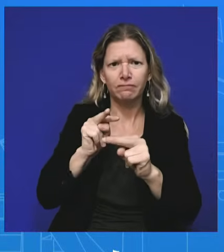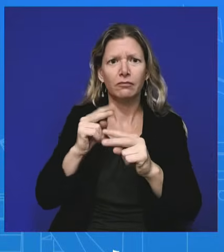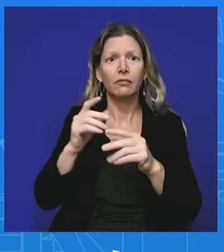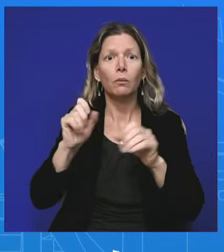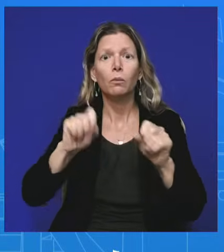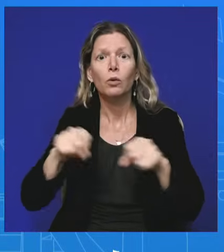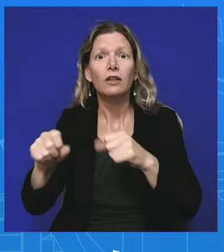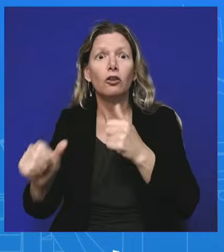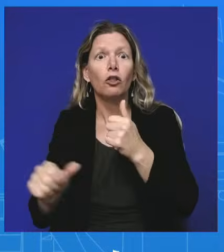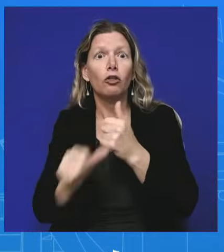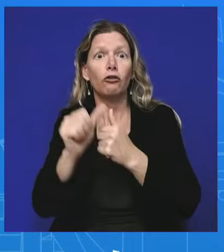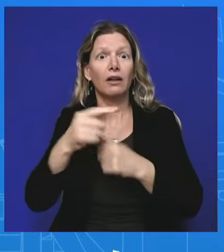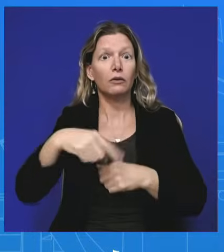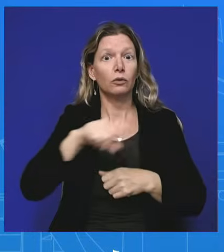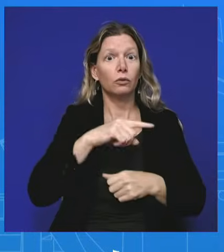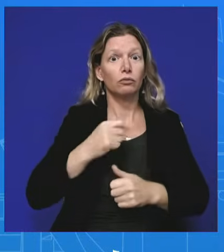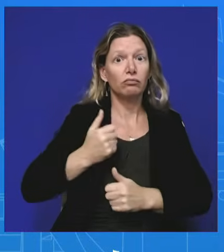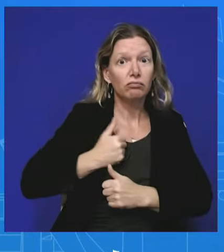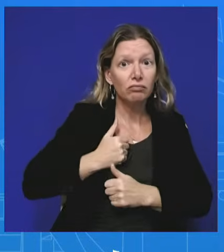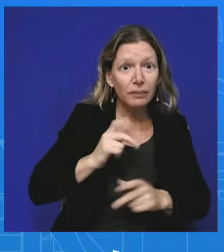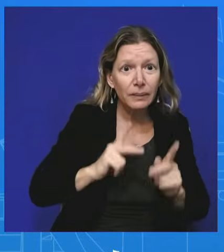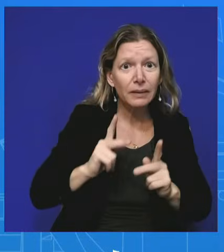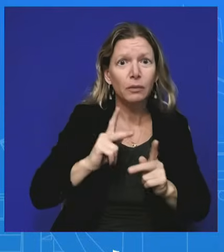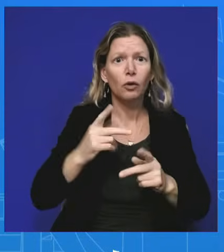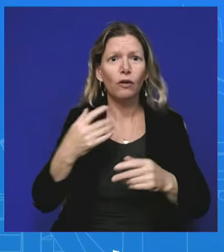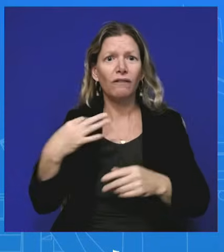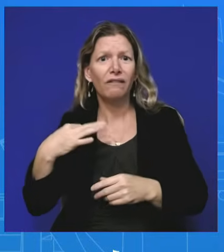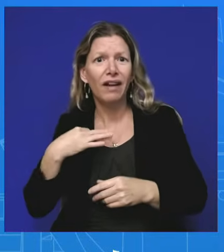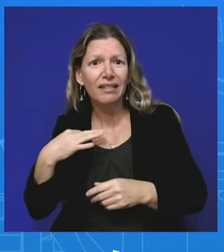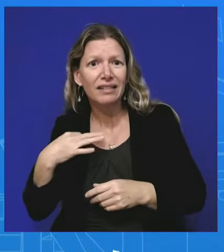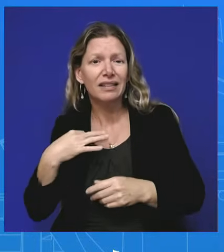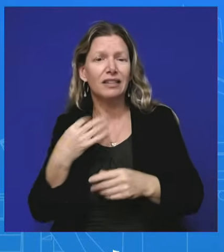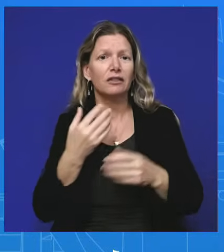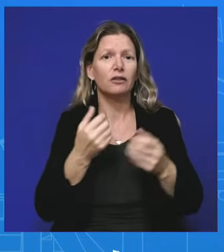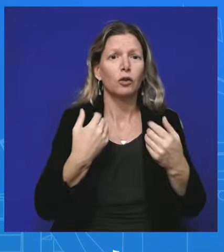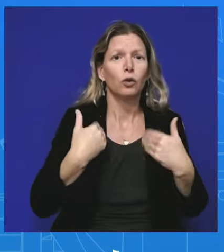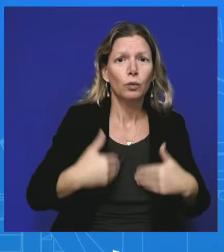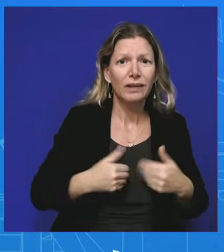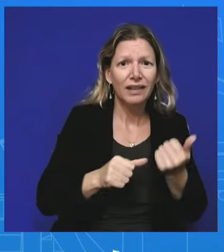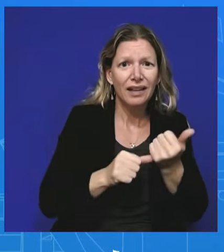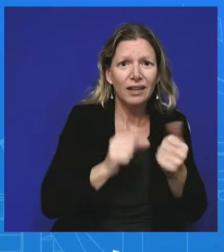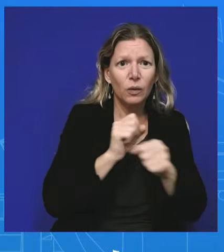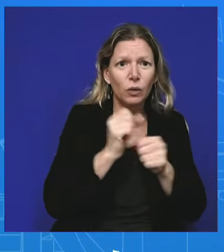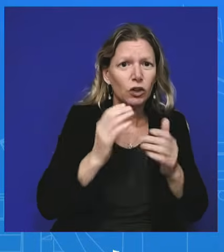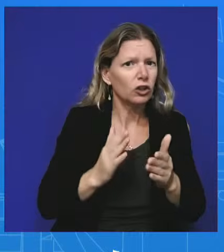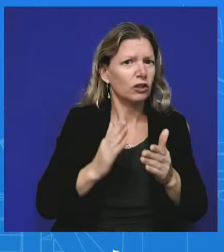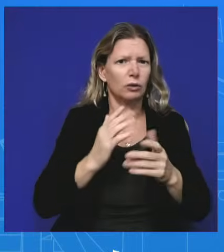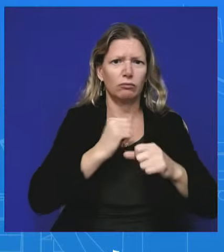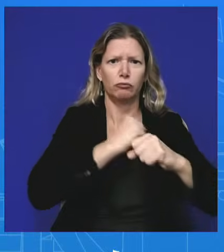and the collection at the marshalling area on the -- on the ground. It remains a top priority. We're going to remain laser-focused